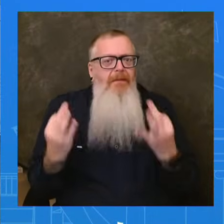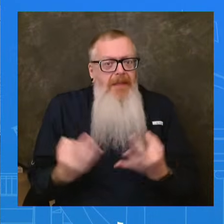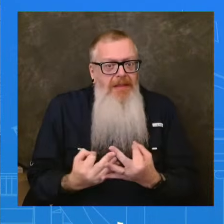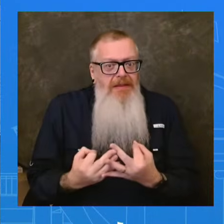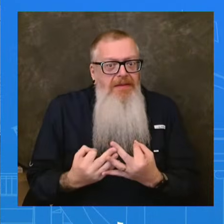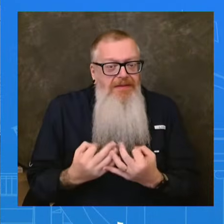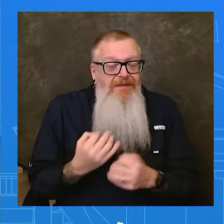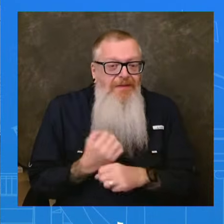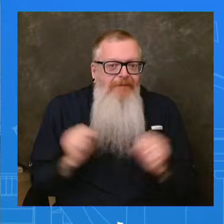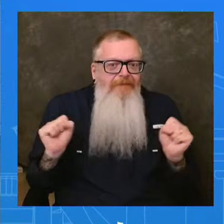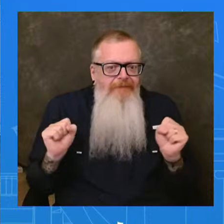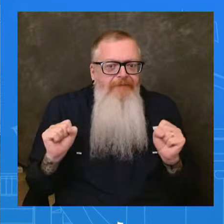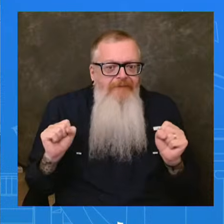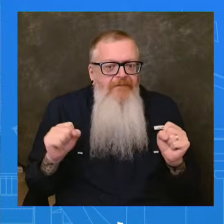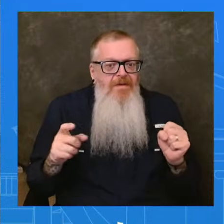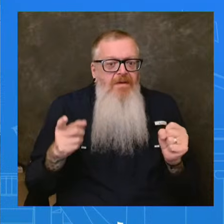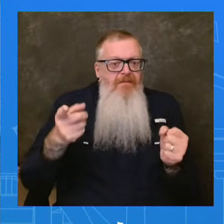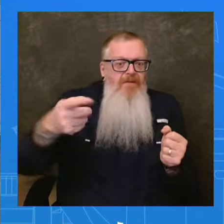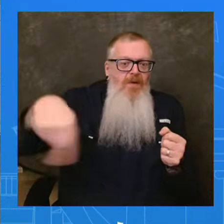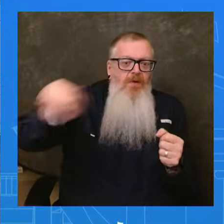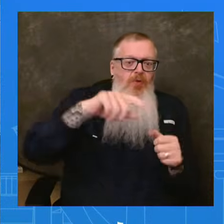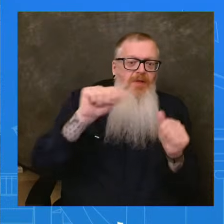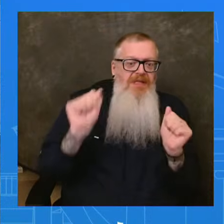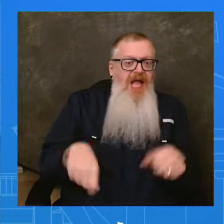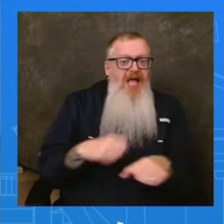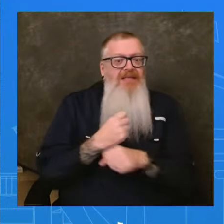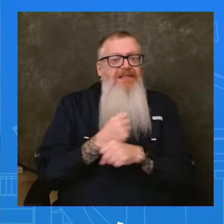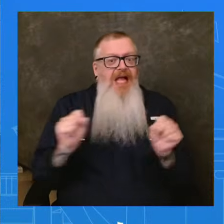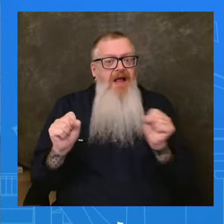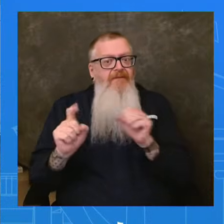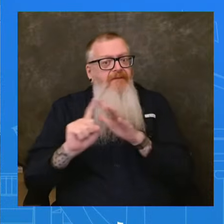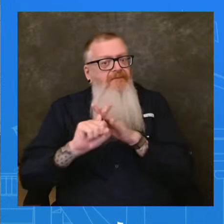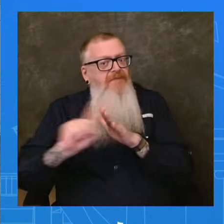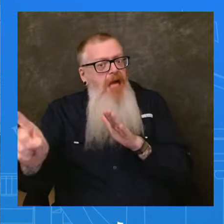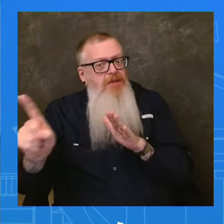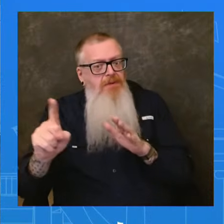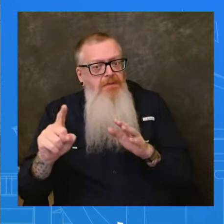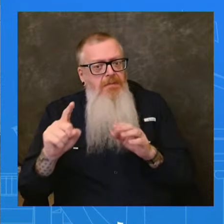Others, it may be too late. Again, I need you to listen to your local officials.